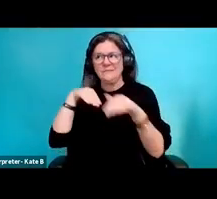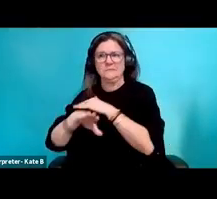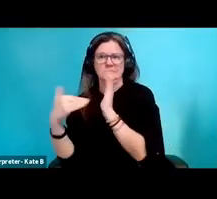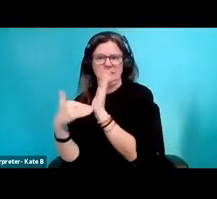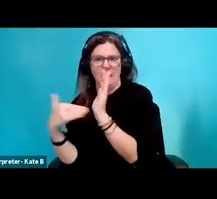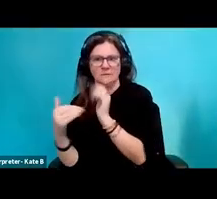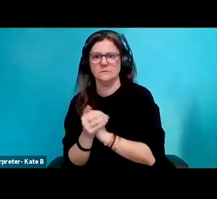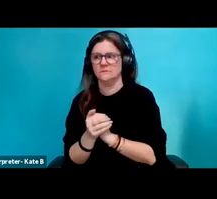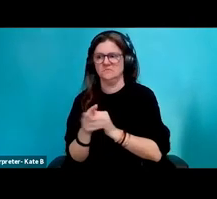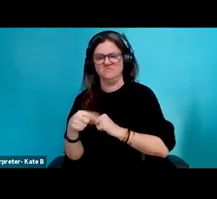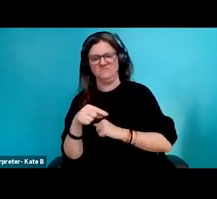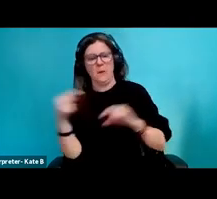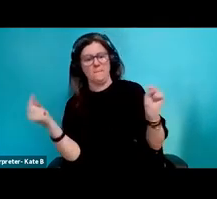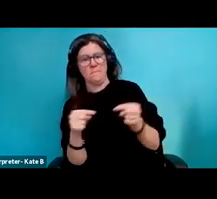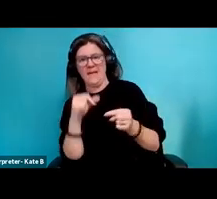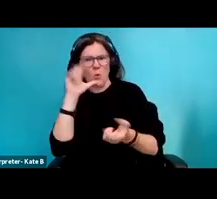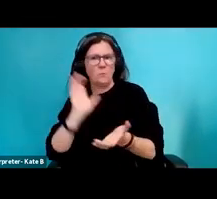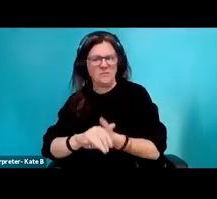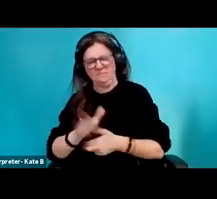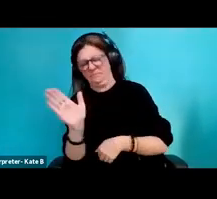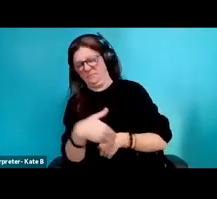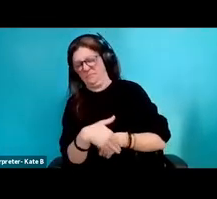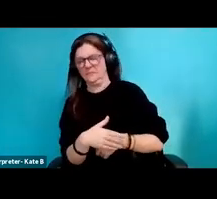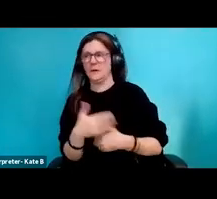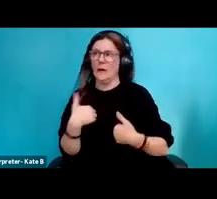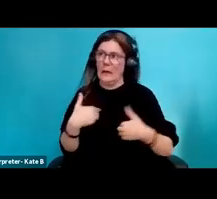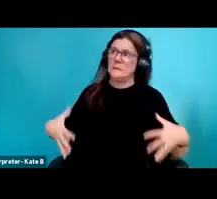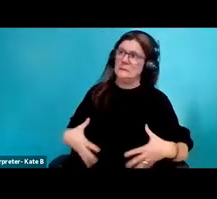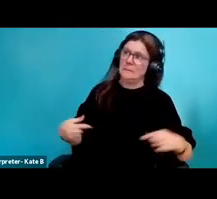not being believed on pain levels for example as they go through pregnancy and other worrisome